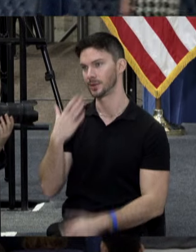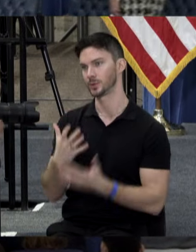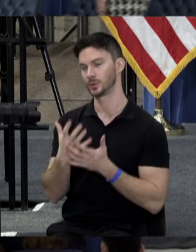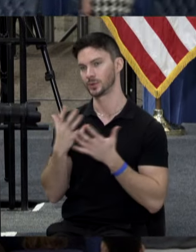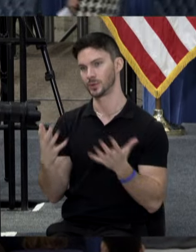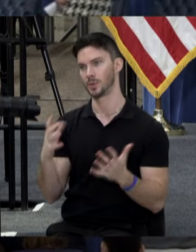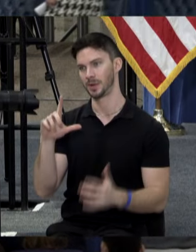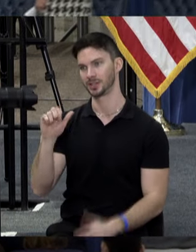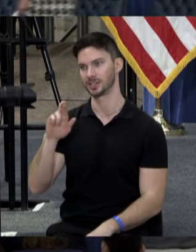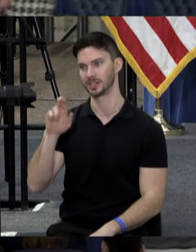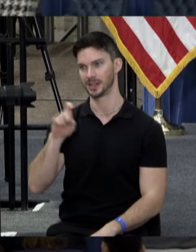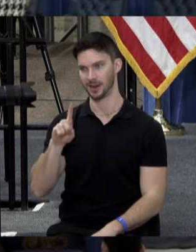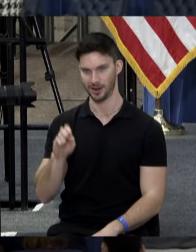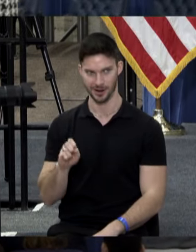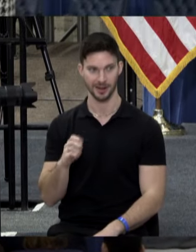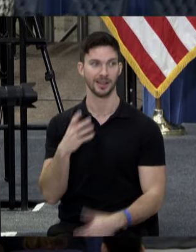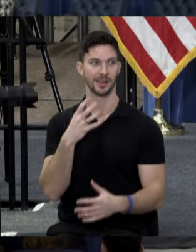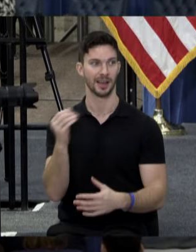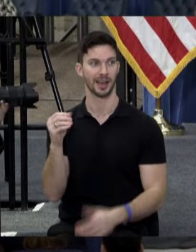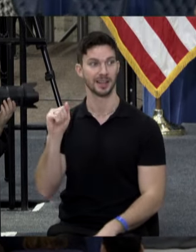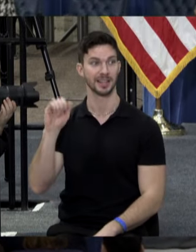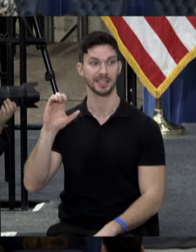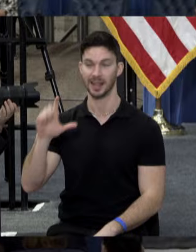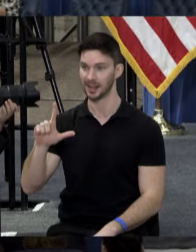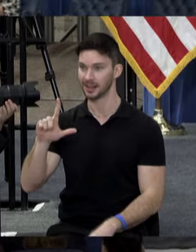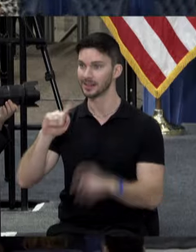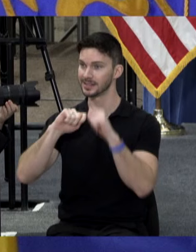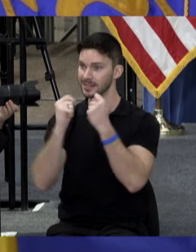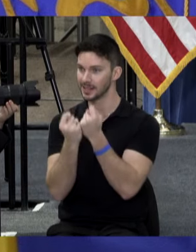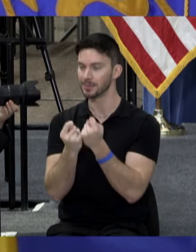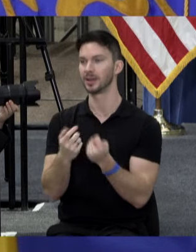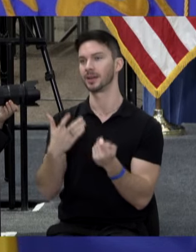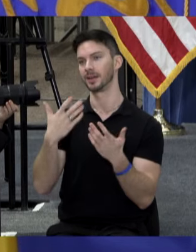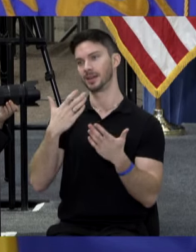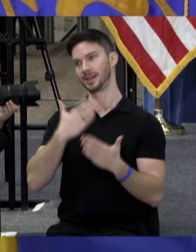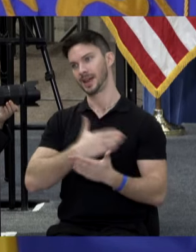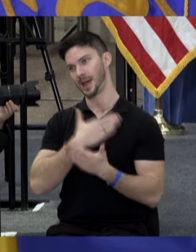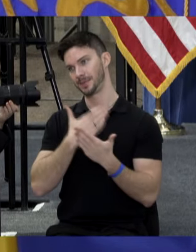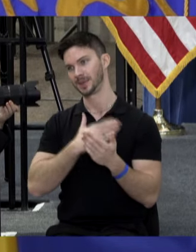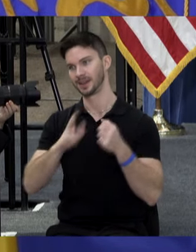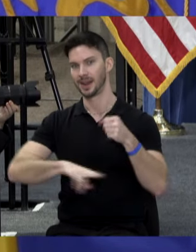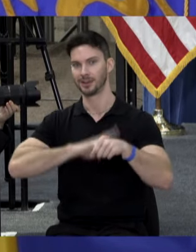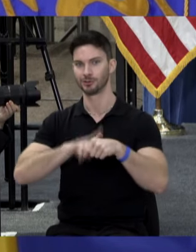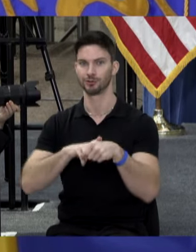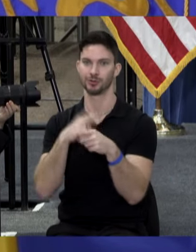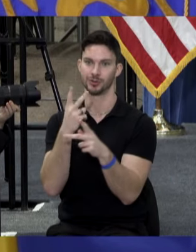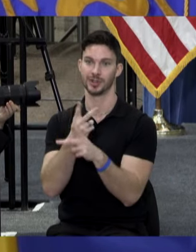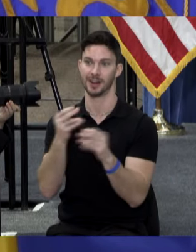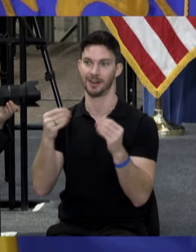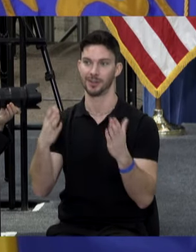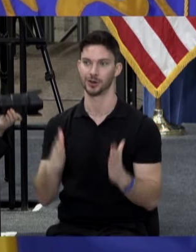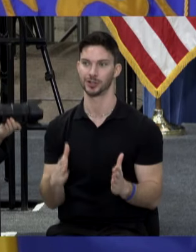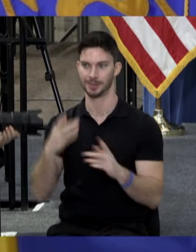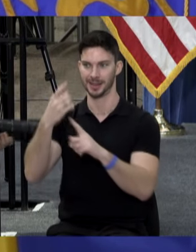team for this opportunity to say happy National Family Caregiver's Month. We are living through